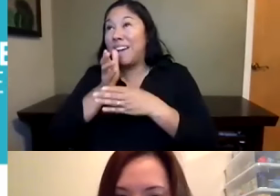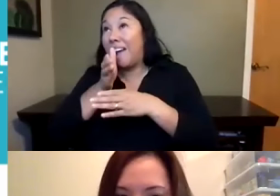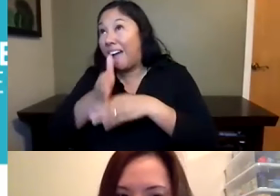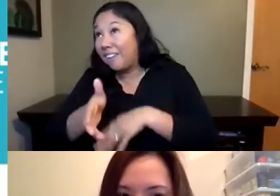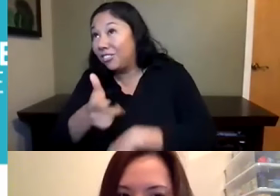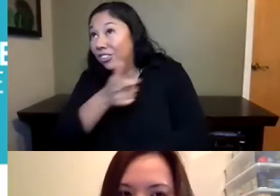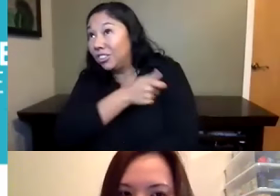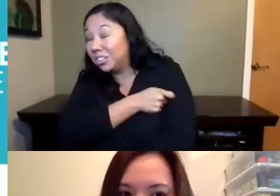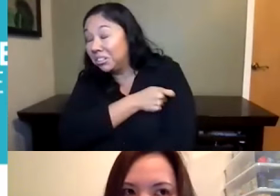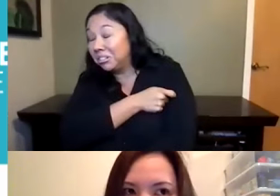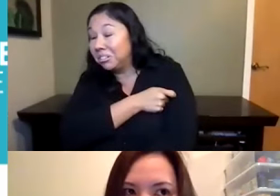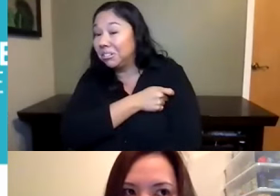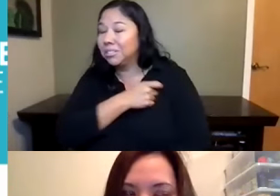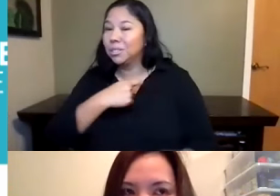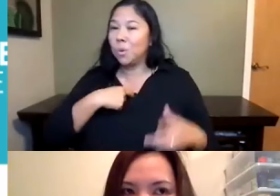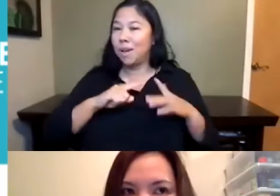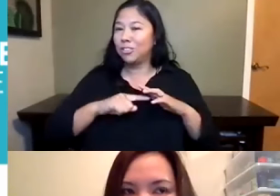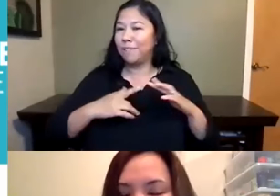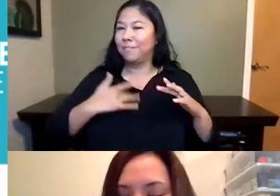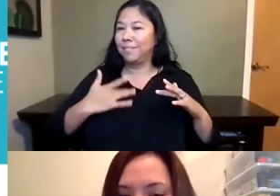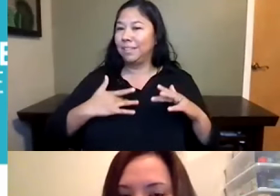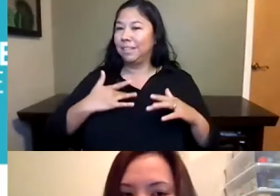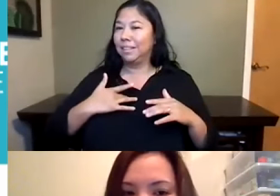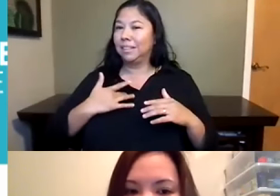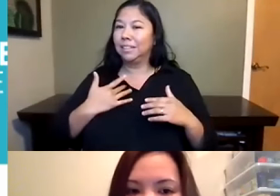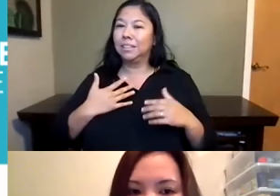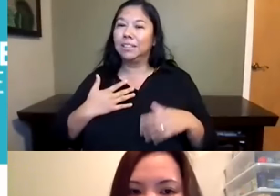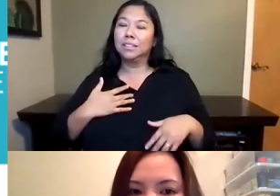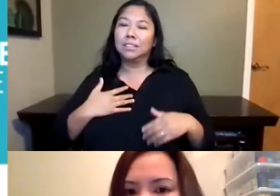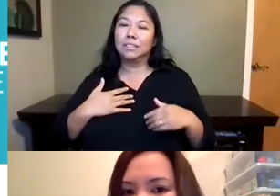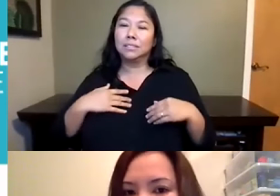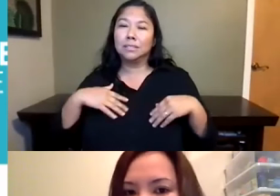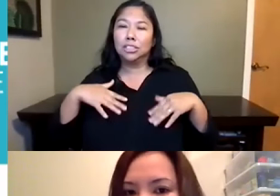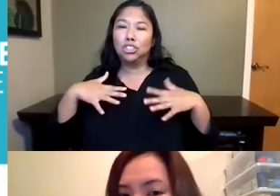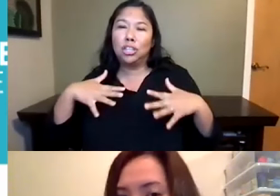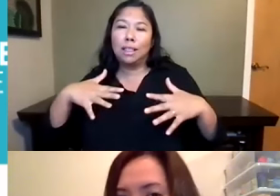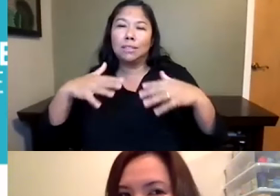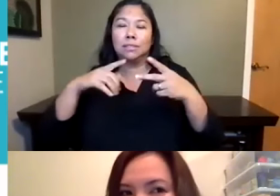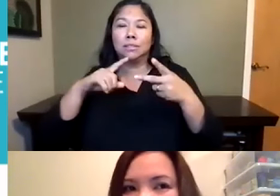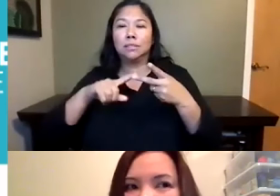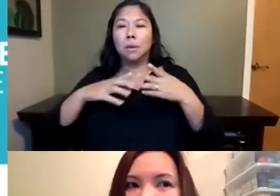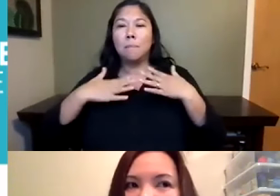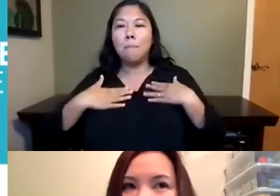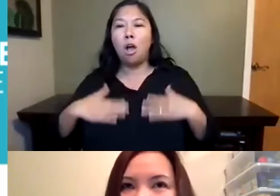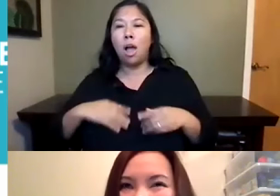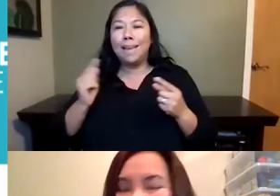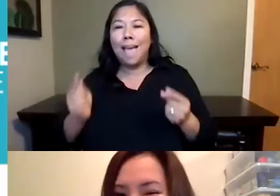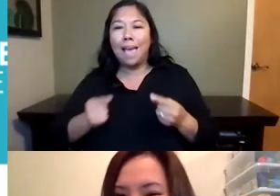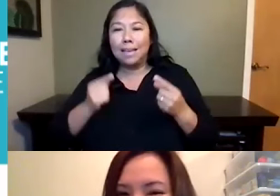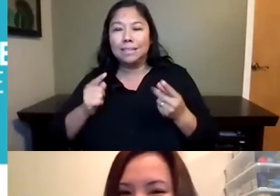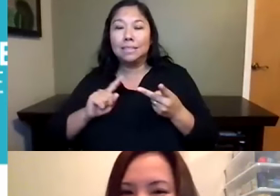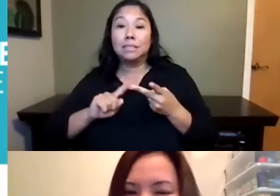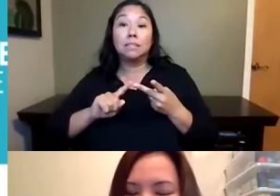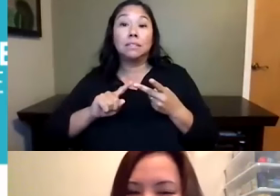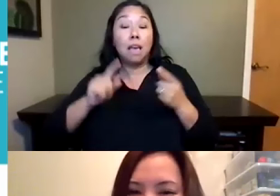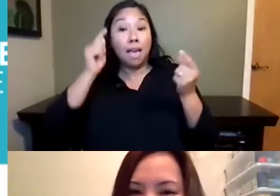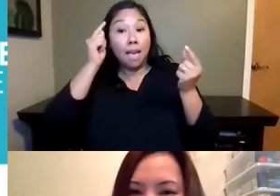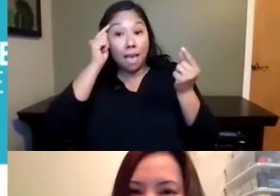That’s when I started to feel chills, a little bit of body aches and headaches. By